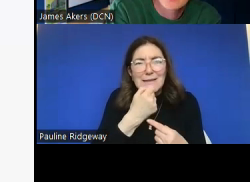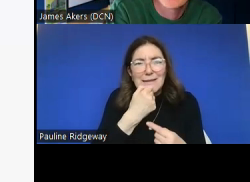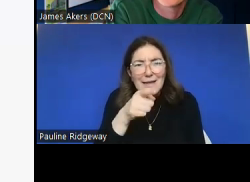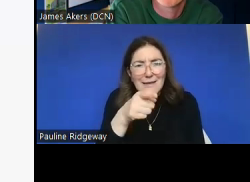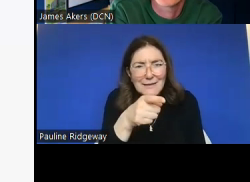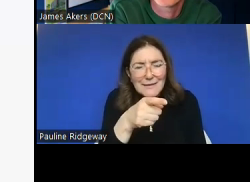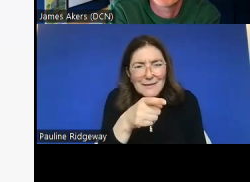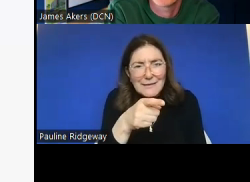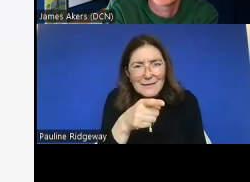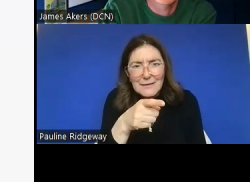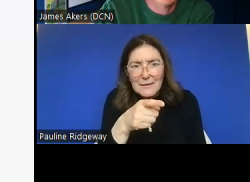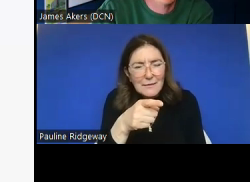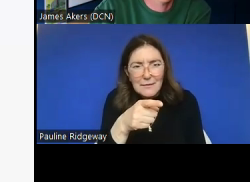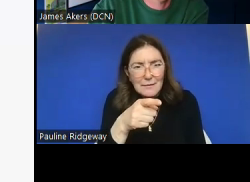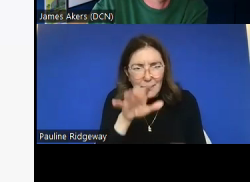Anything jump out to anybody?